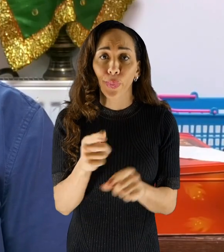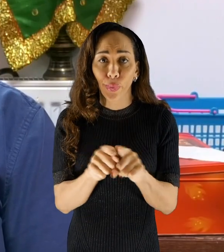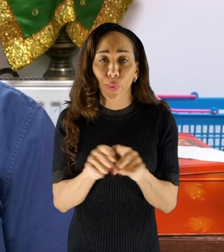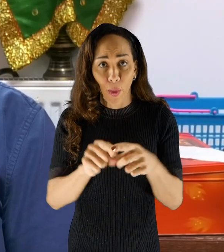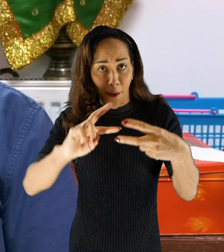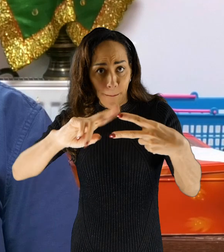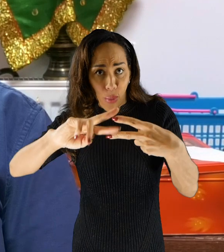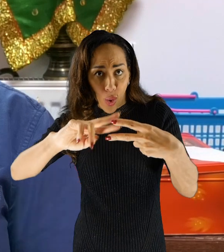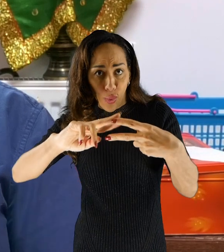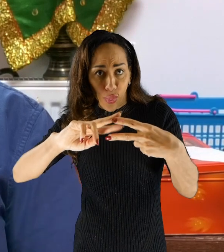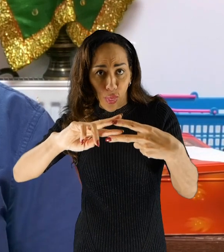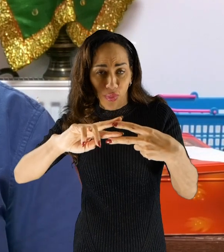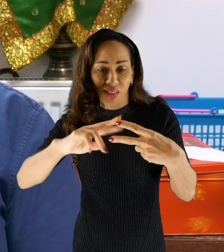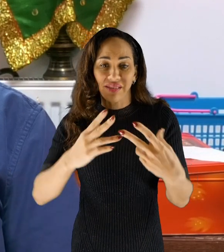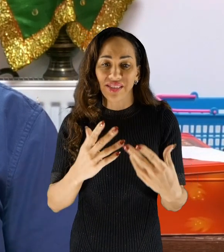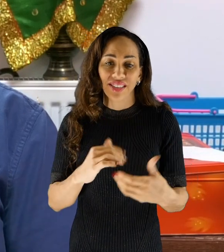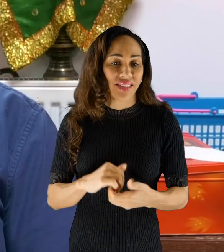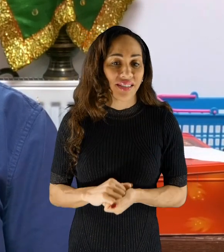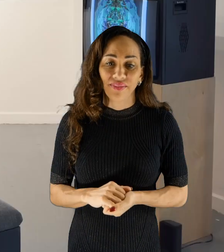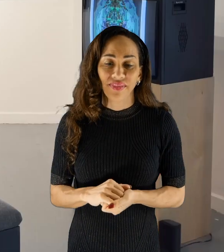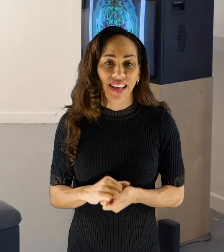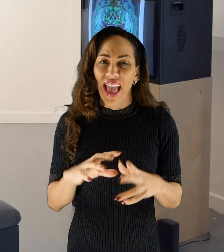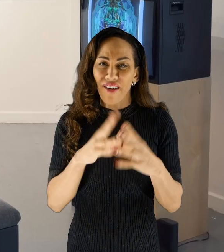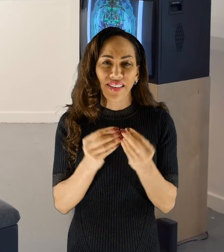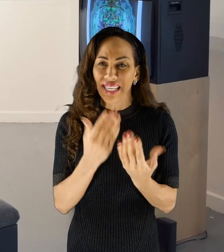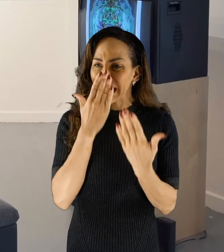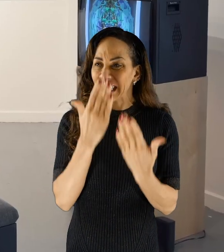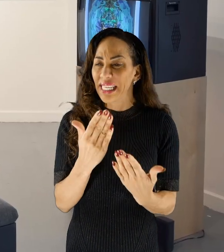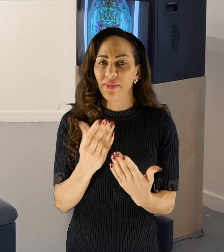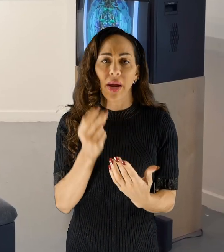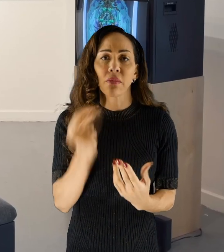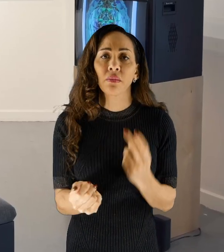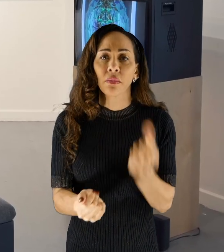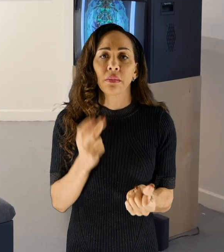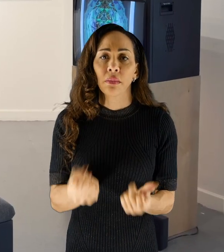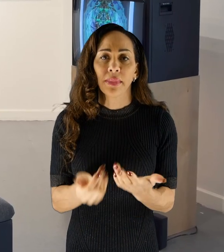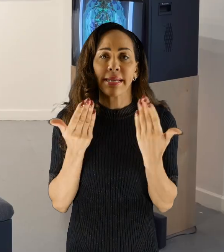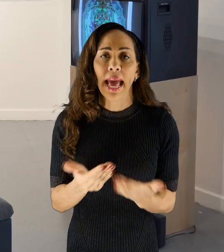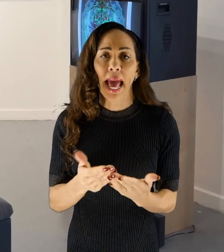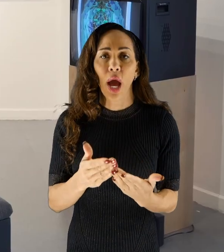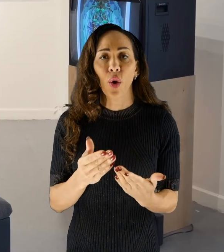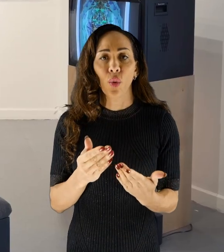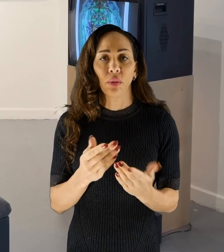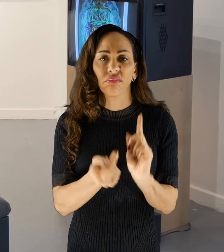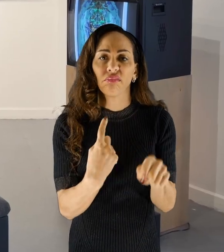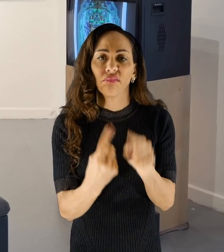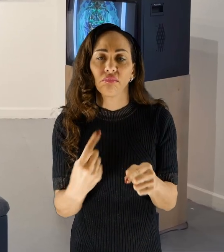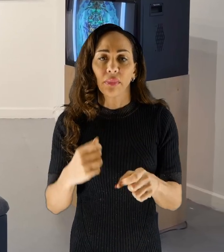everything's very knee-jerk in terms of the way publicity and stuff works, that really holds a lot of disabled artists back I think.